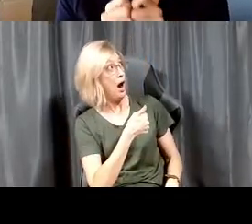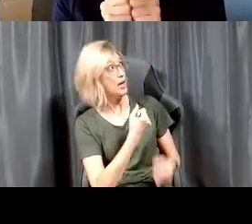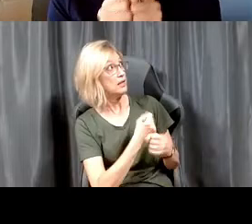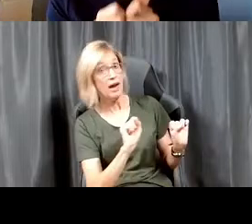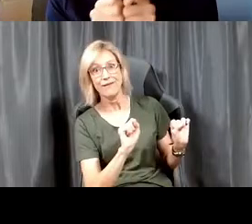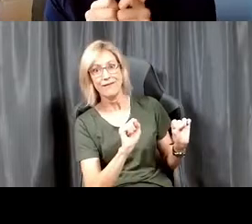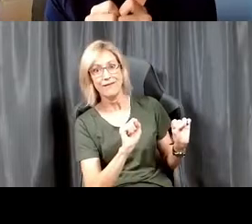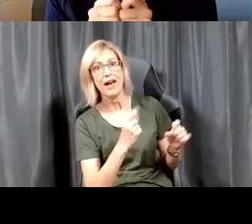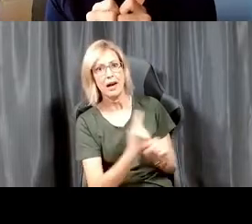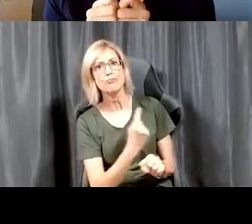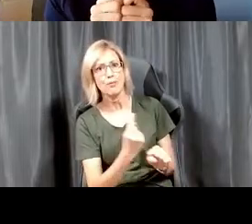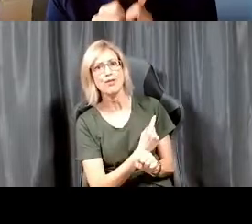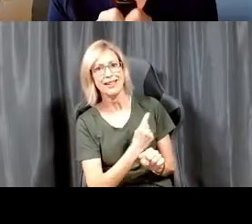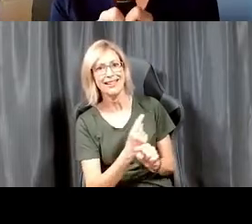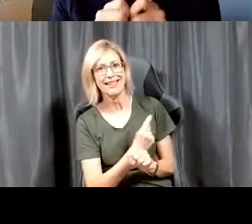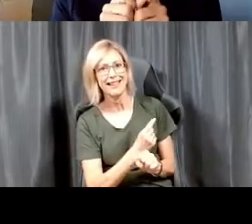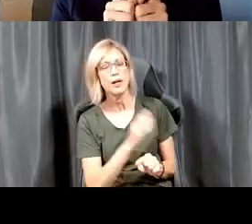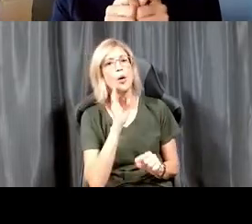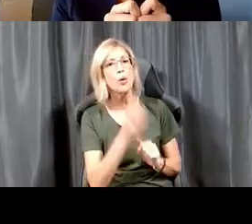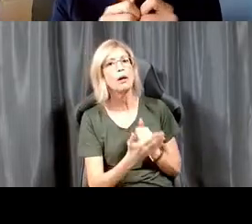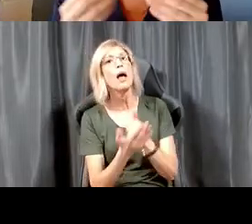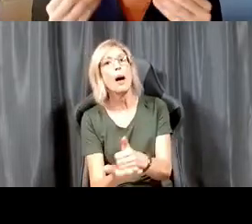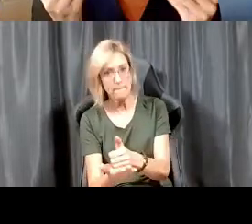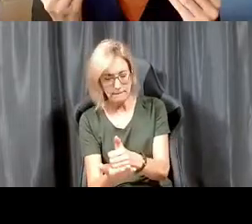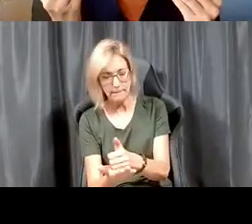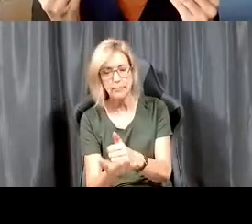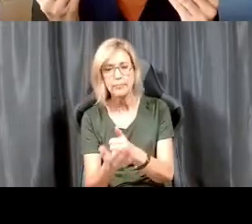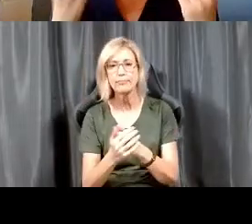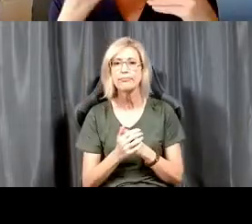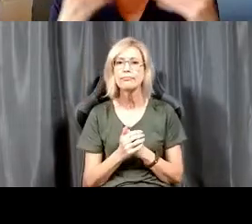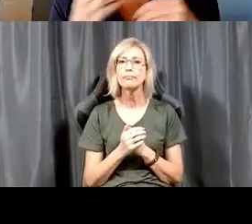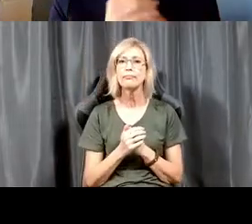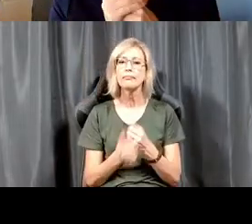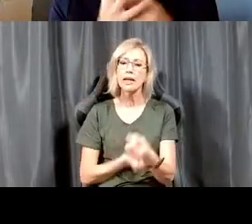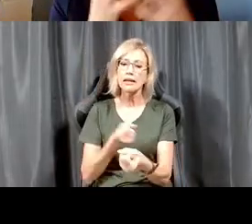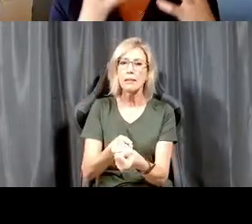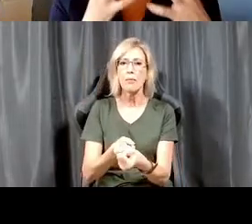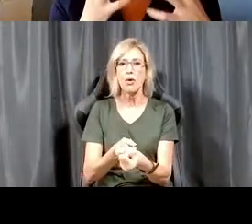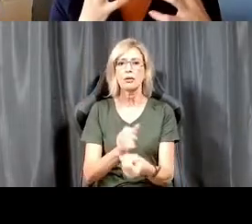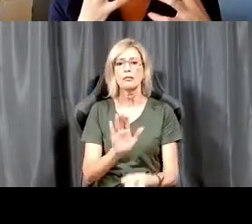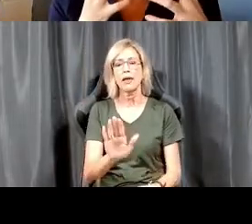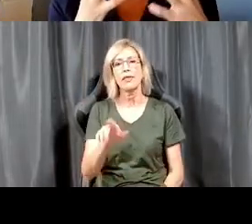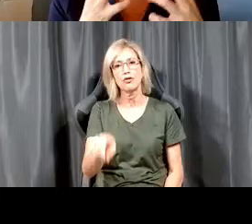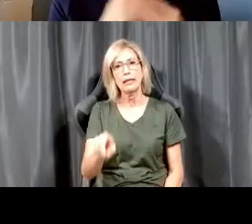and appropriate and it will help to support that need to chew and explore.